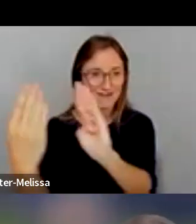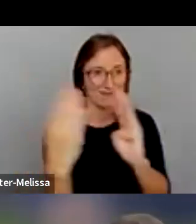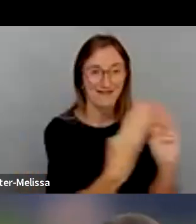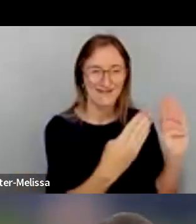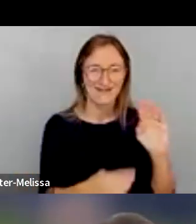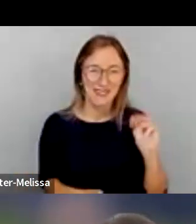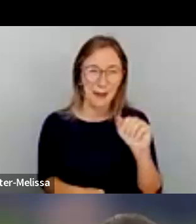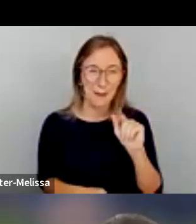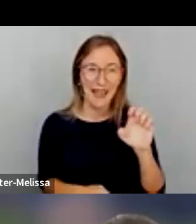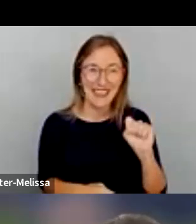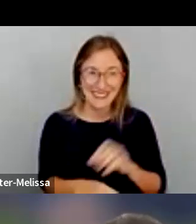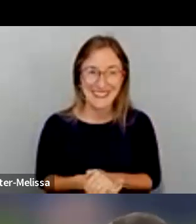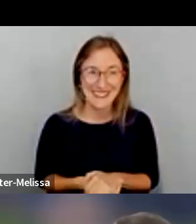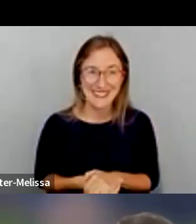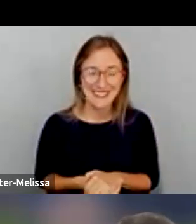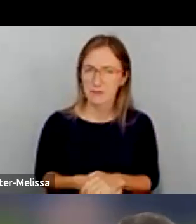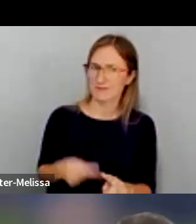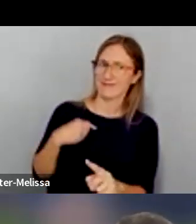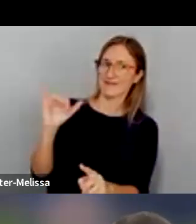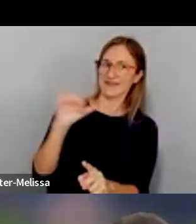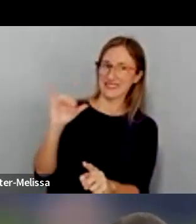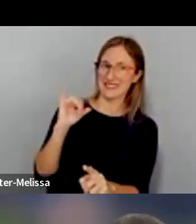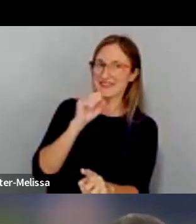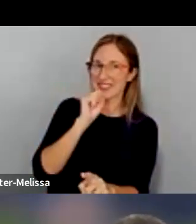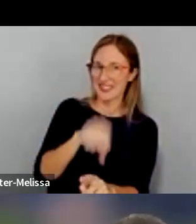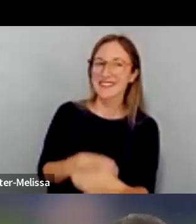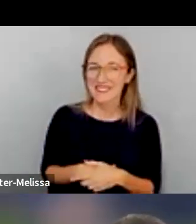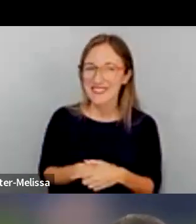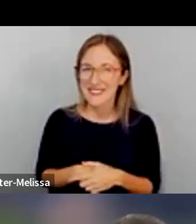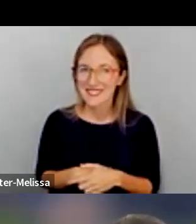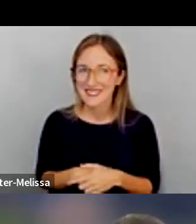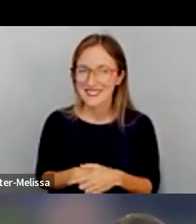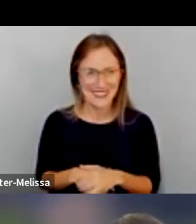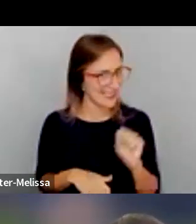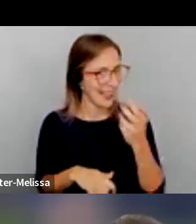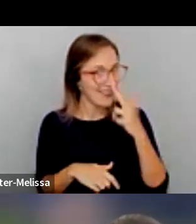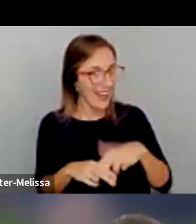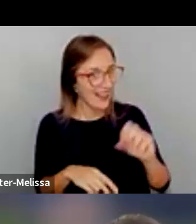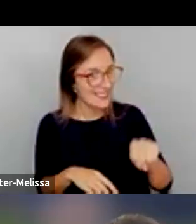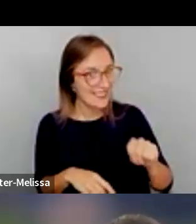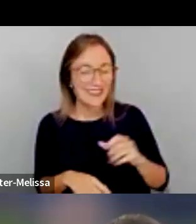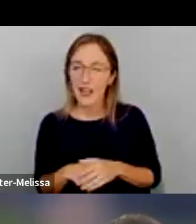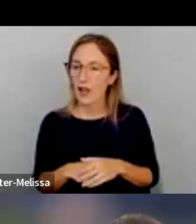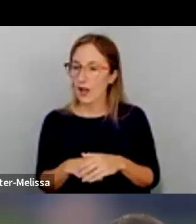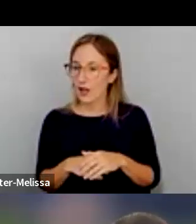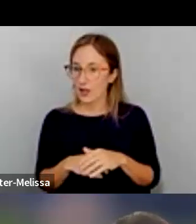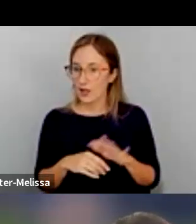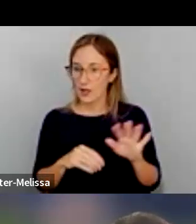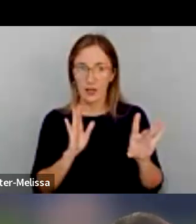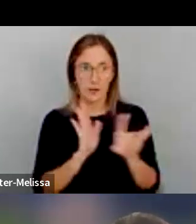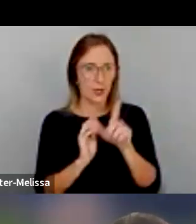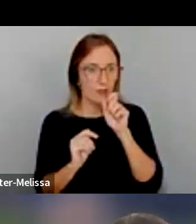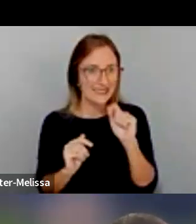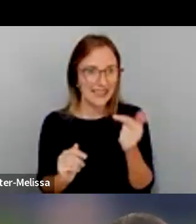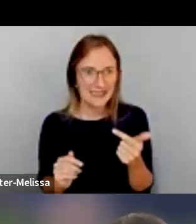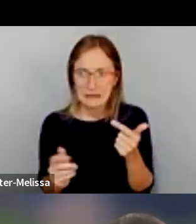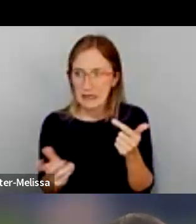Halloween activity would be the fun corn mazes.